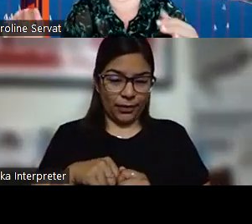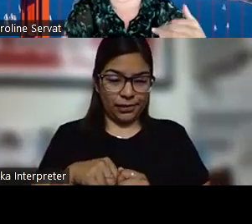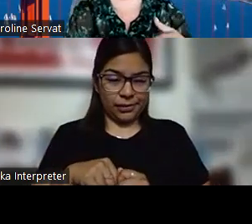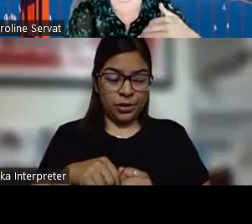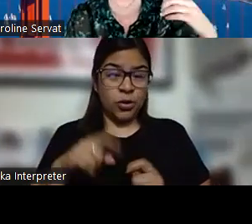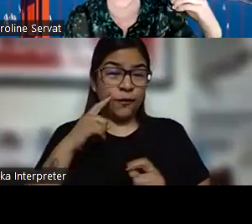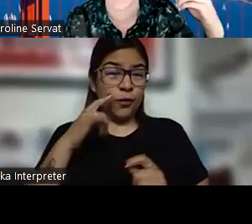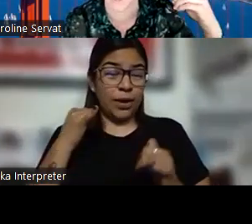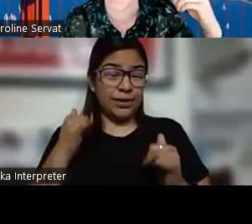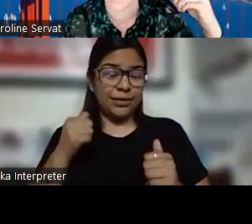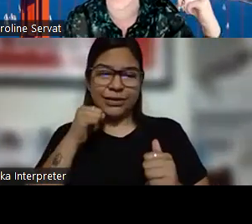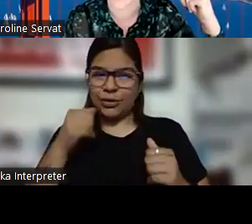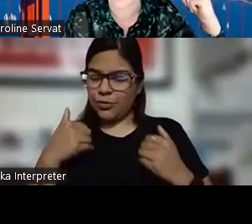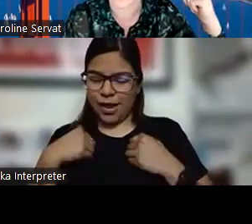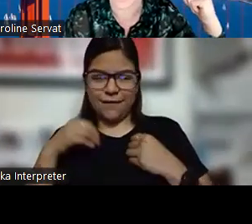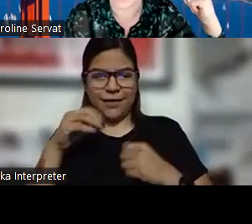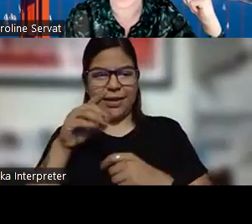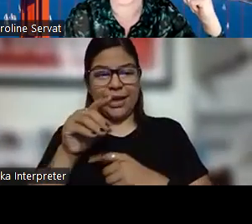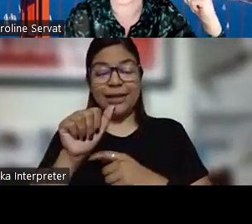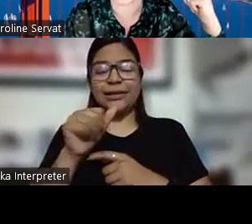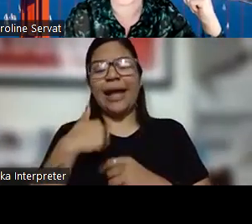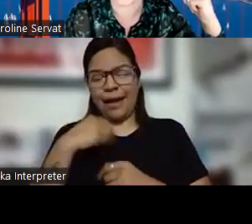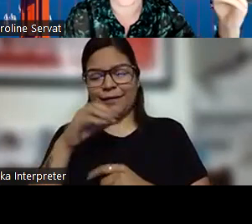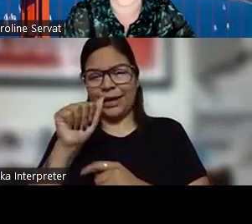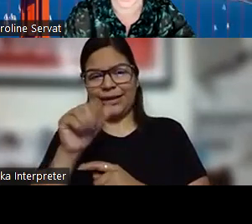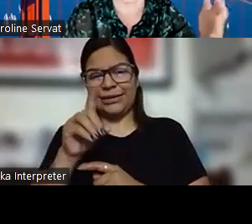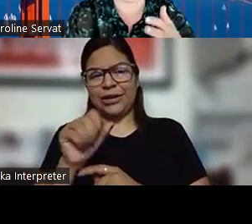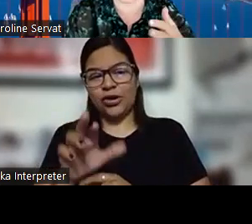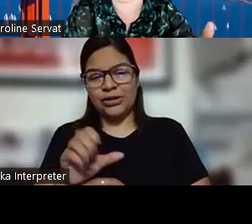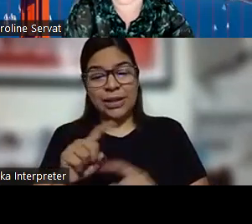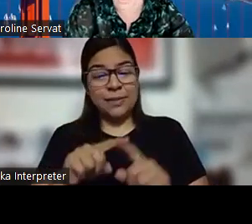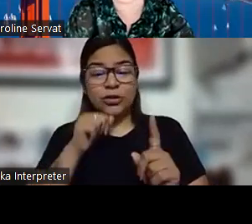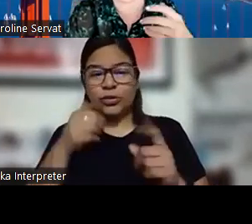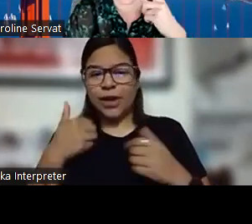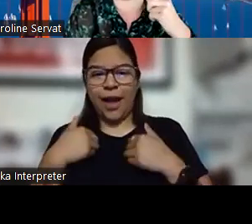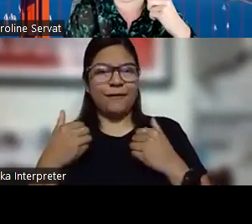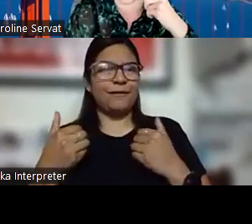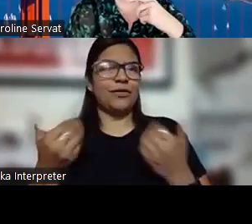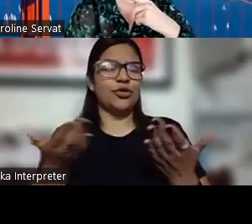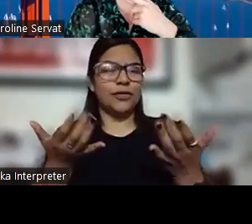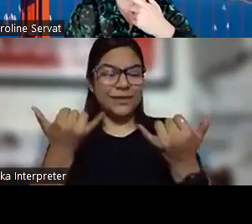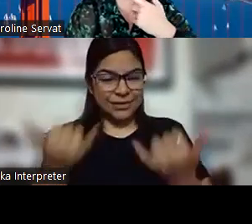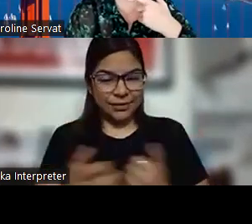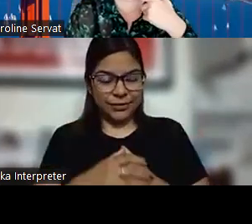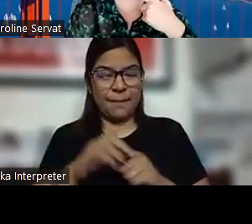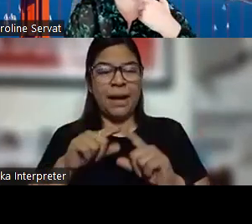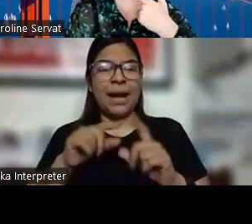in a county that has an adrc um so those without with with and without access to adrcs and and